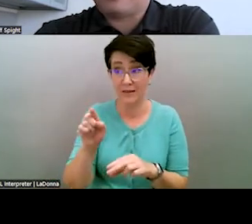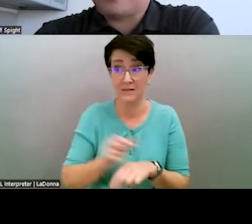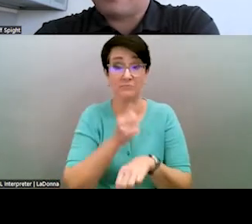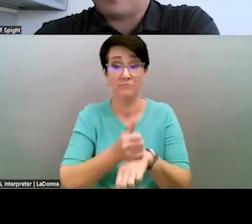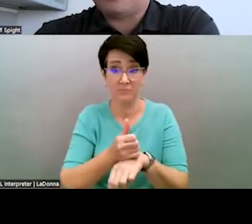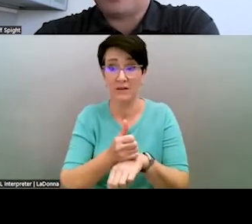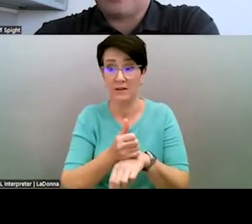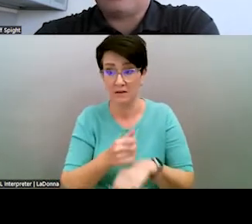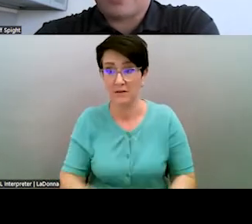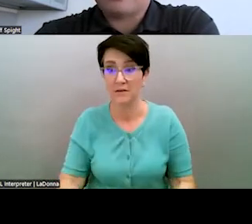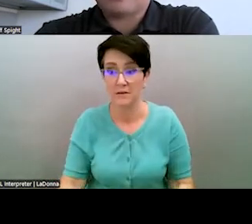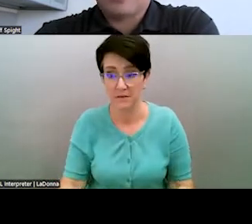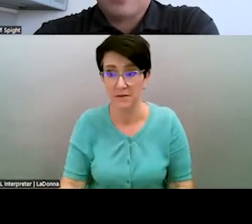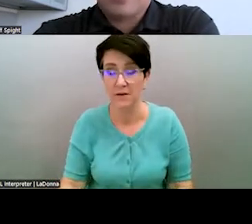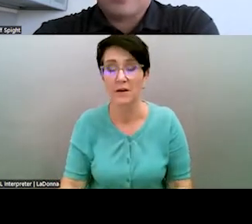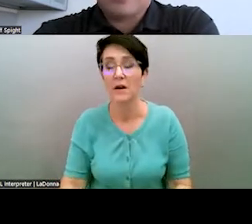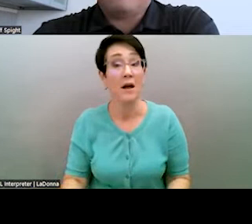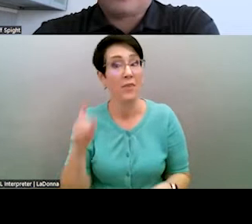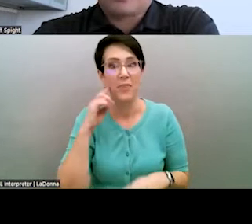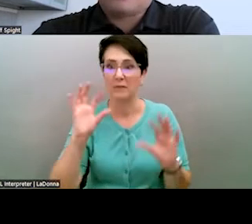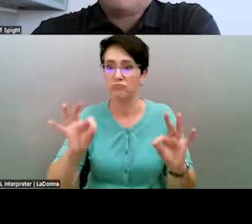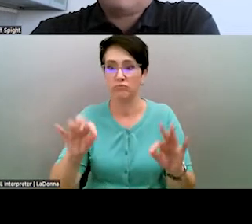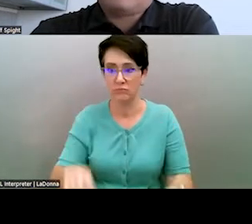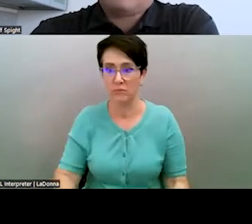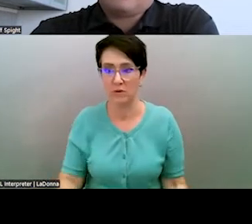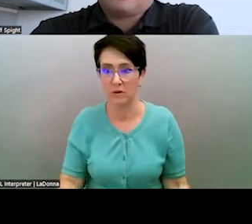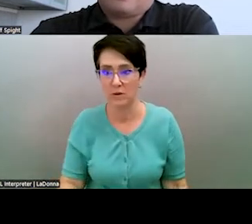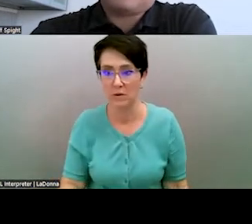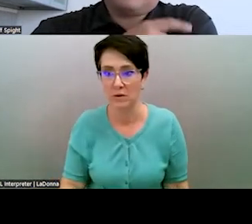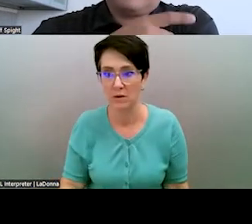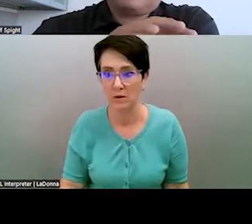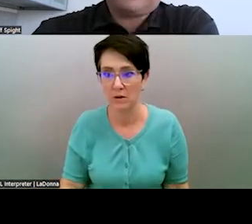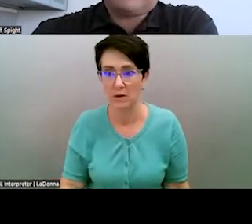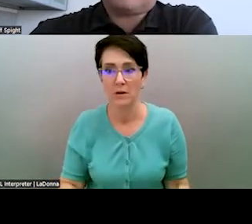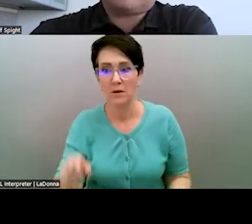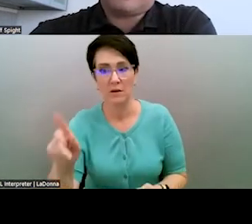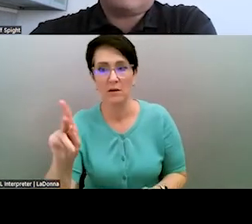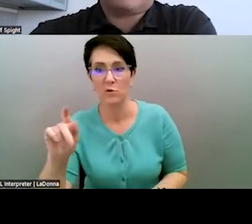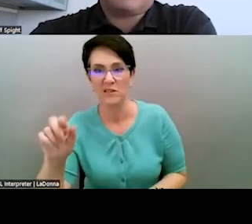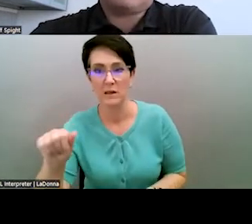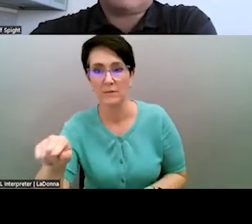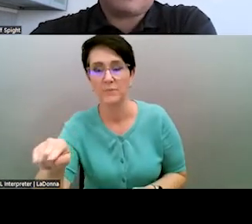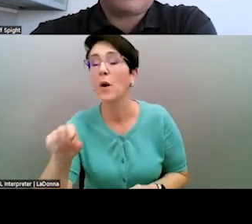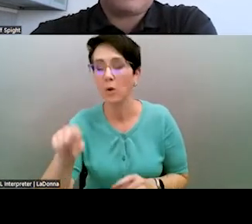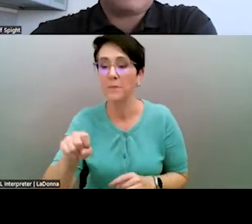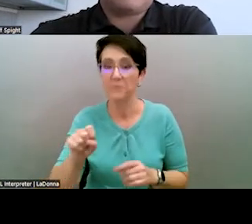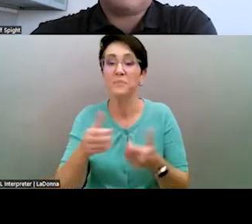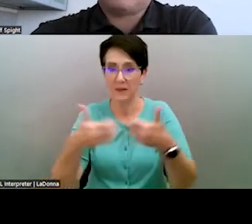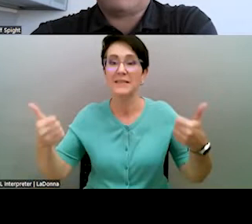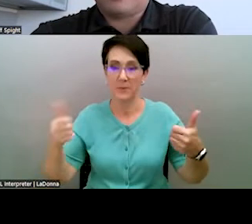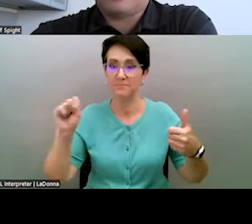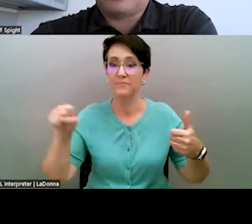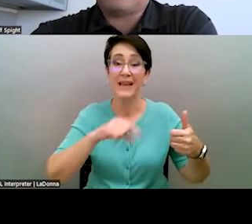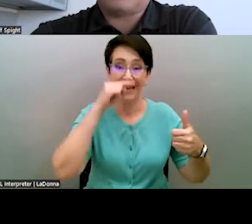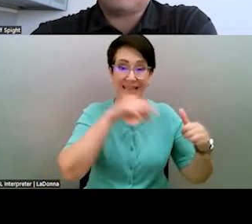ABOUT NEGOTIATING WITH PAYERS. THE BUILDINGS ARE SET UP. SEPARATE KID ENTRANCE. ADULL ENTRANCE.